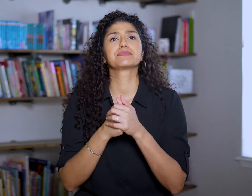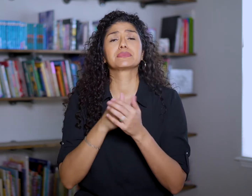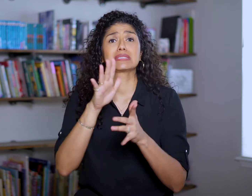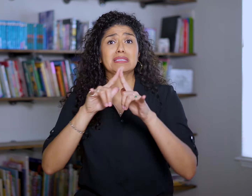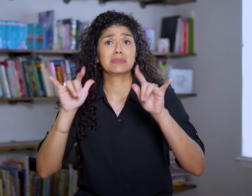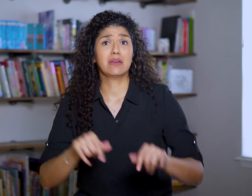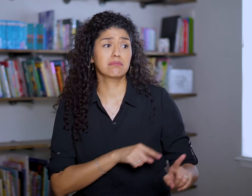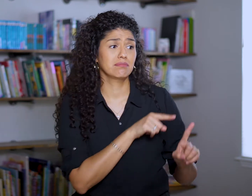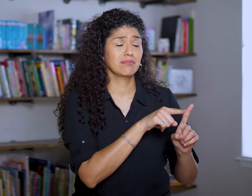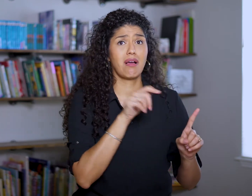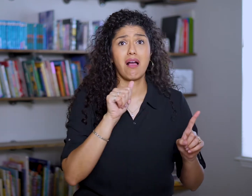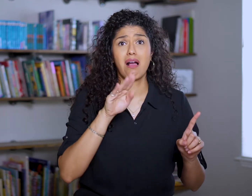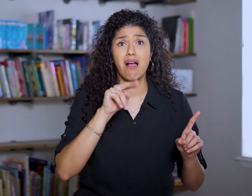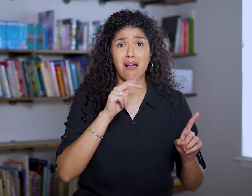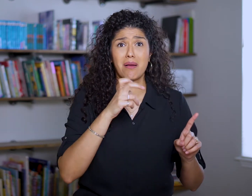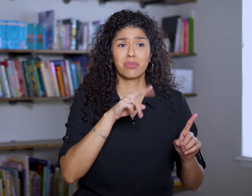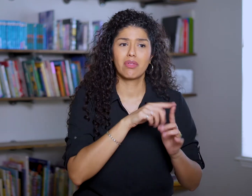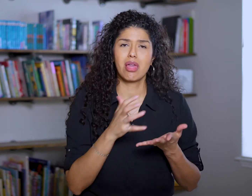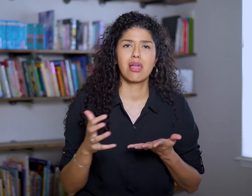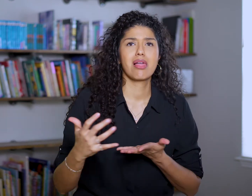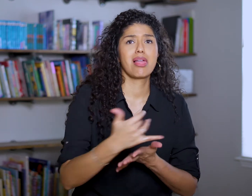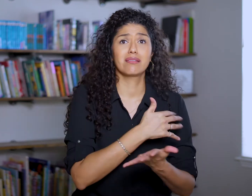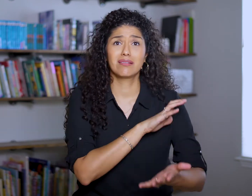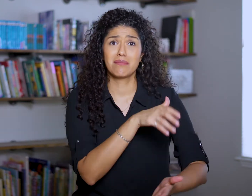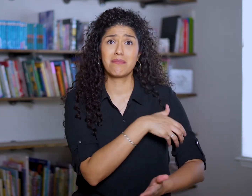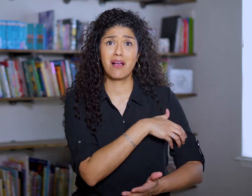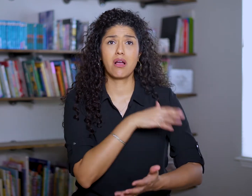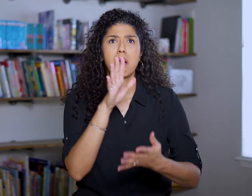Meanwhile, Abner also amasses power.